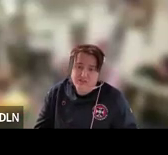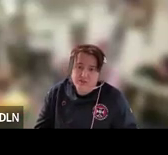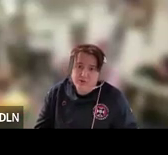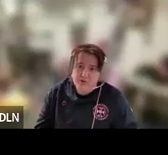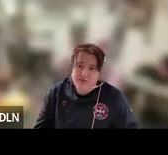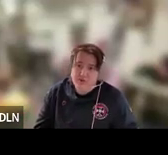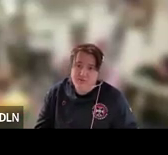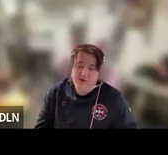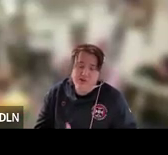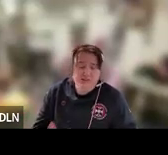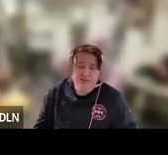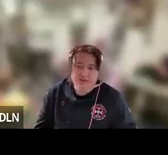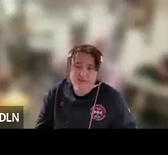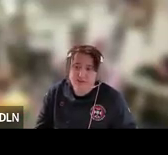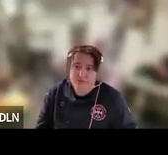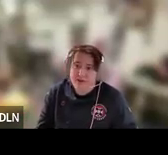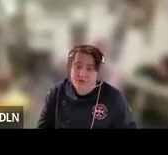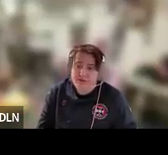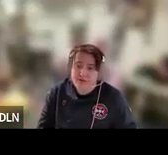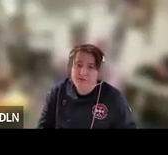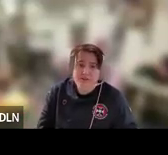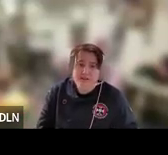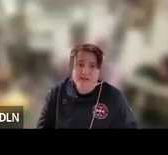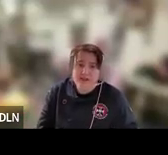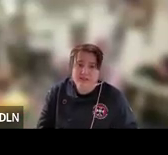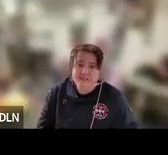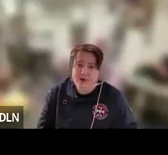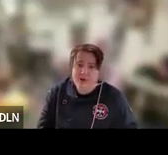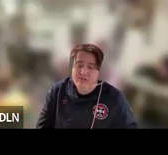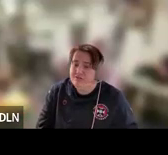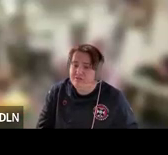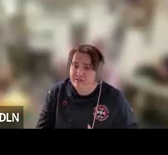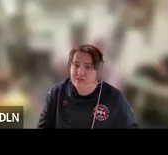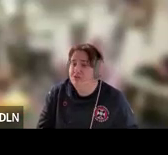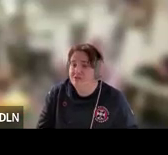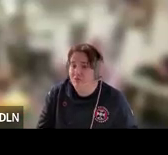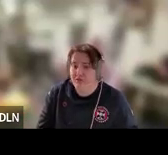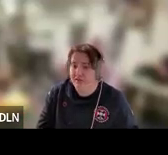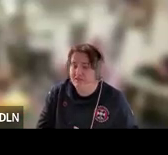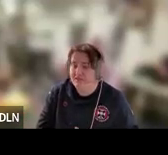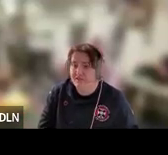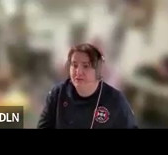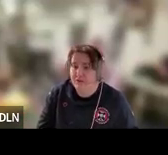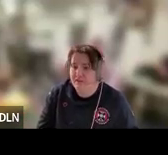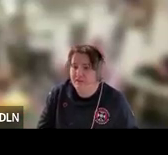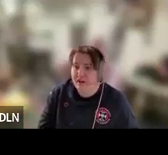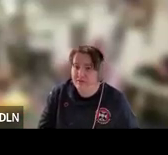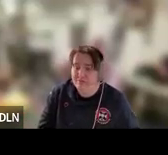change that you produce going forward is for, you know, other people, if it's small, keep pushing forward. It's very worth it.